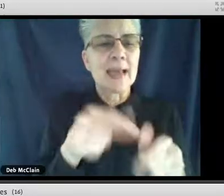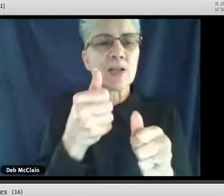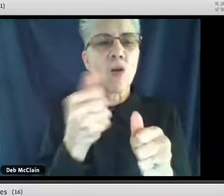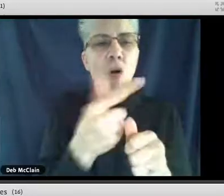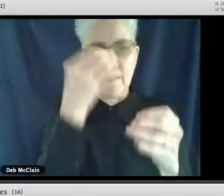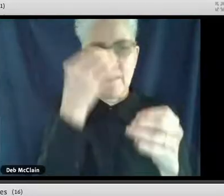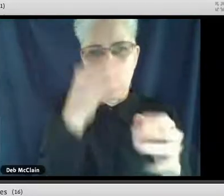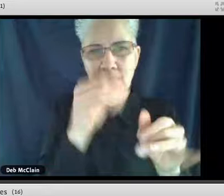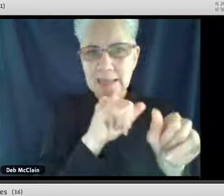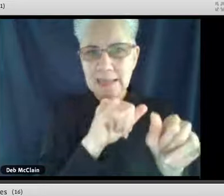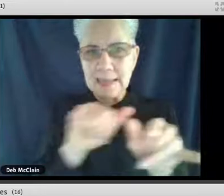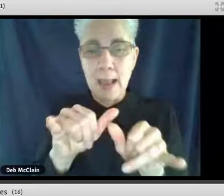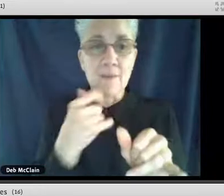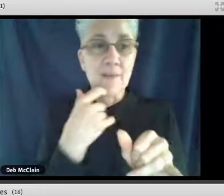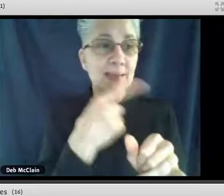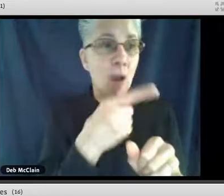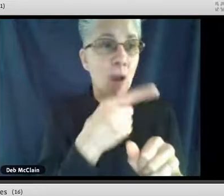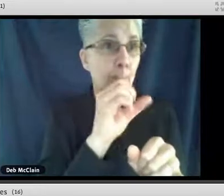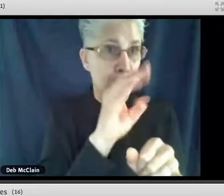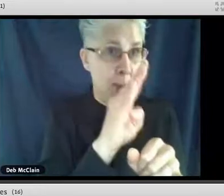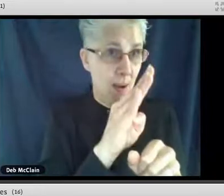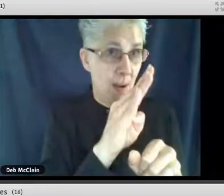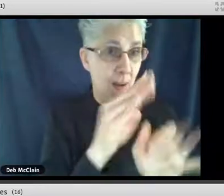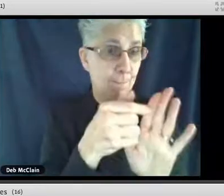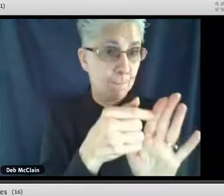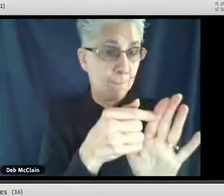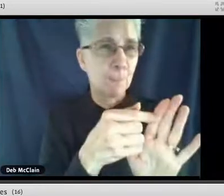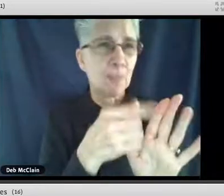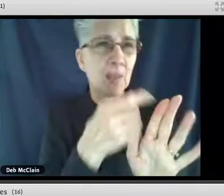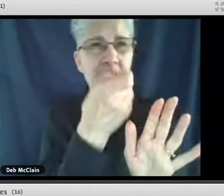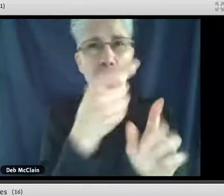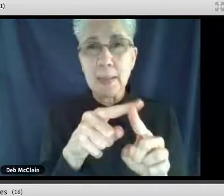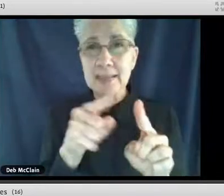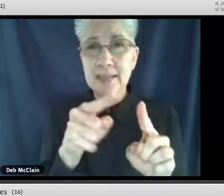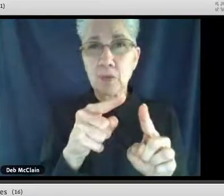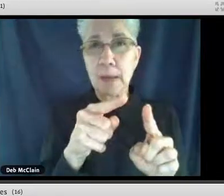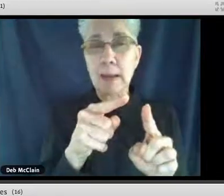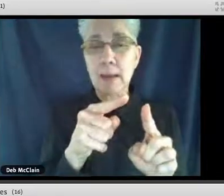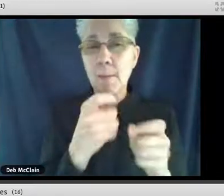If I tell Bob something a little bit different, maybe I'm giving him a clue.